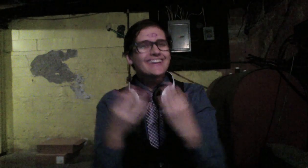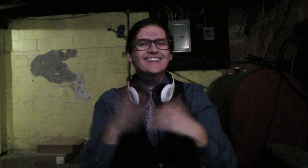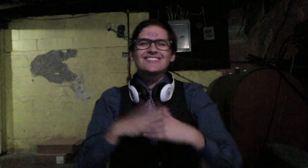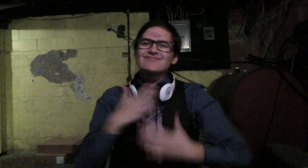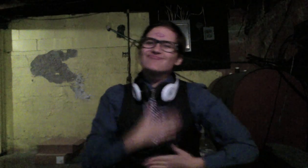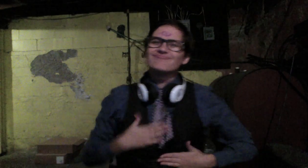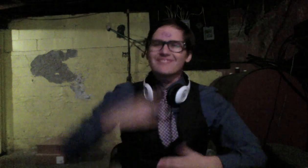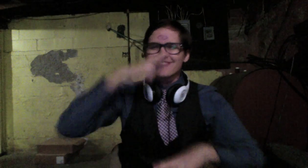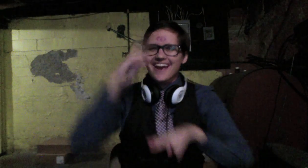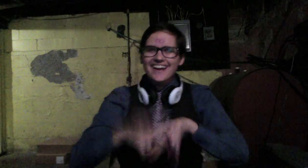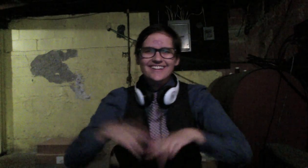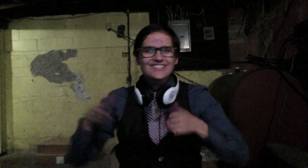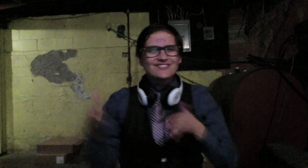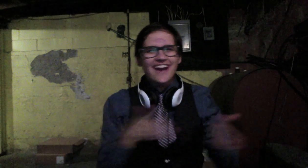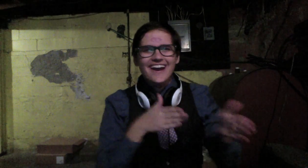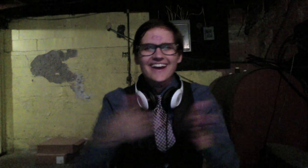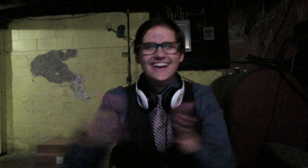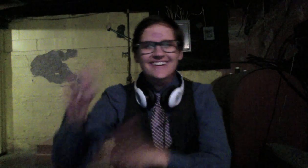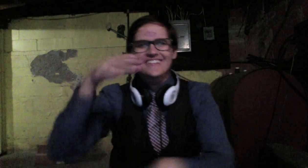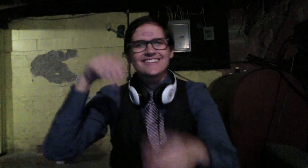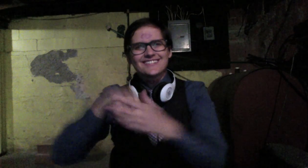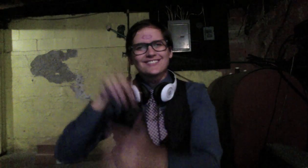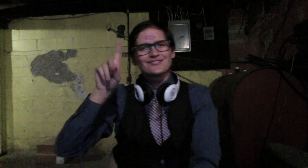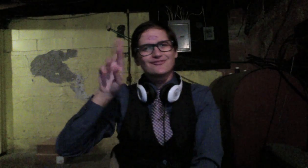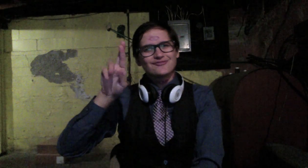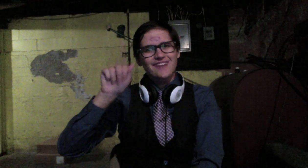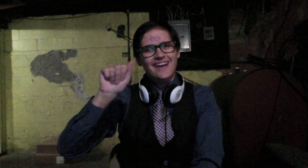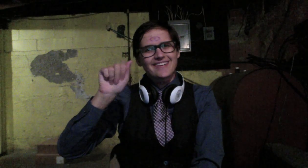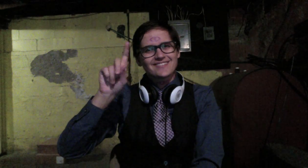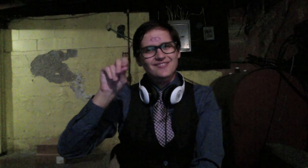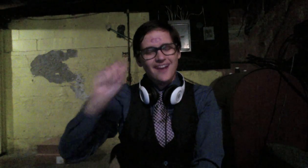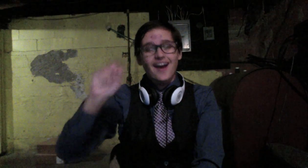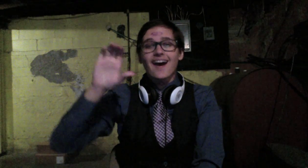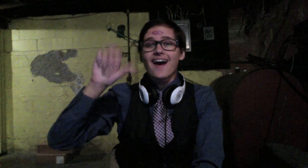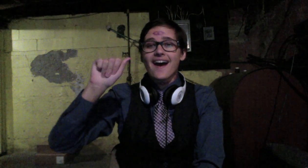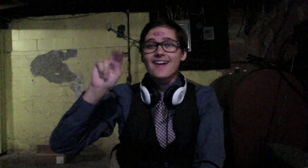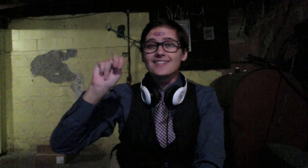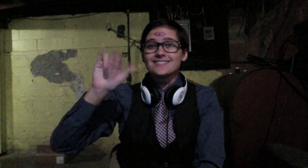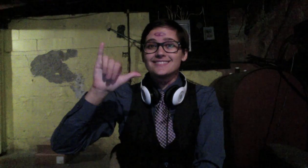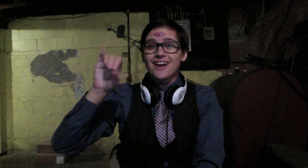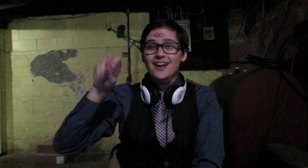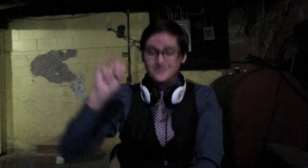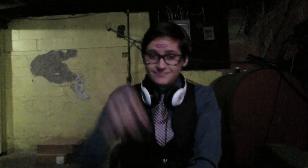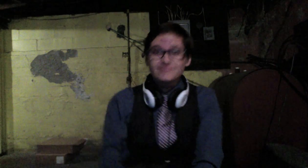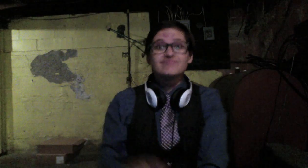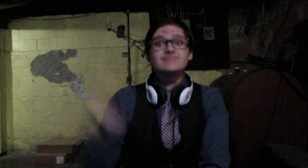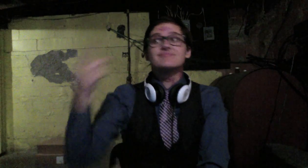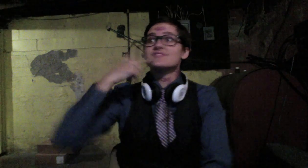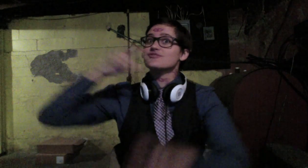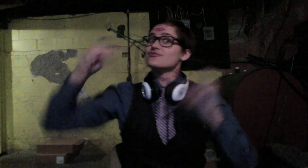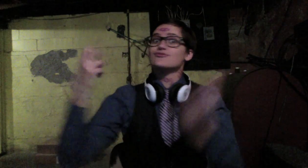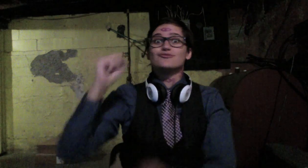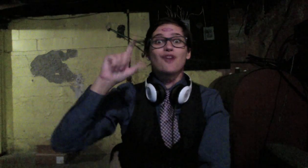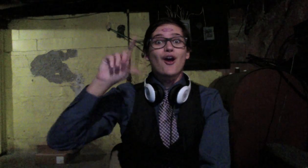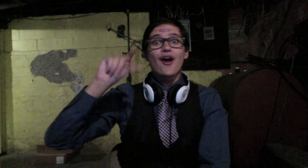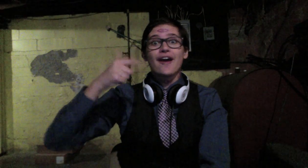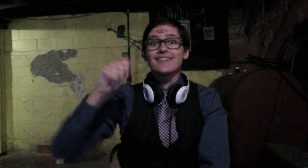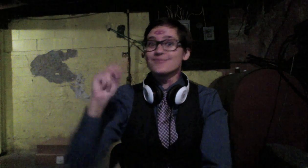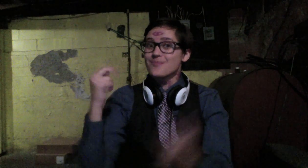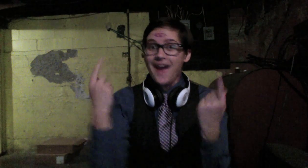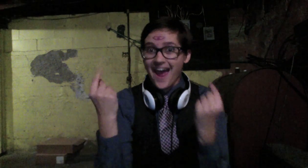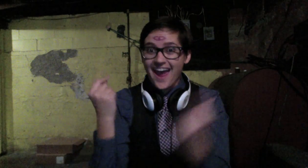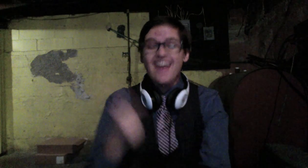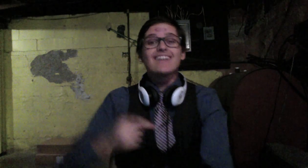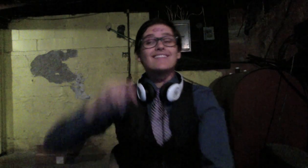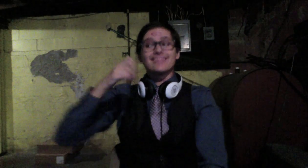FAMILY ON ENJOY FUN TRAIL IN R-A-D-O-N C-A-N-Y-O-N SAID S-L-O-G-A-N WHAT